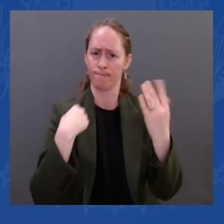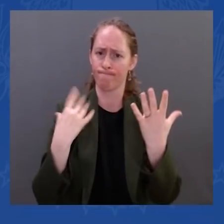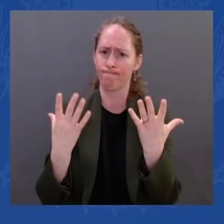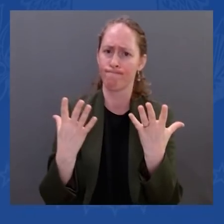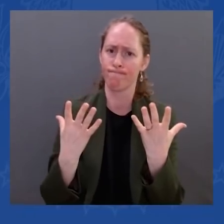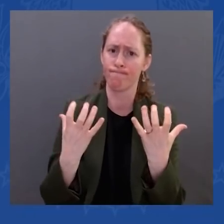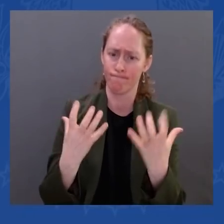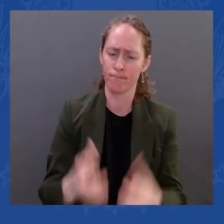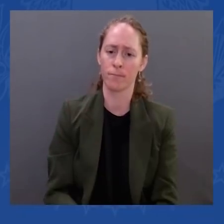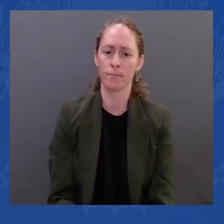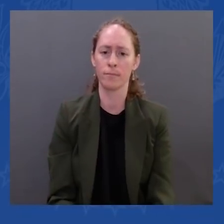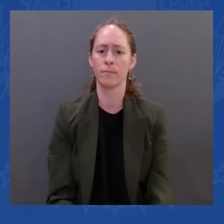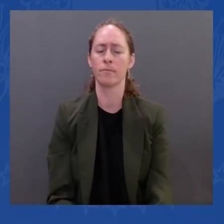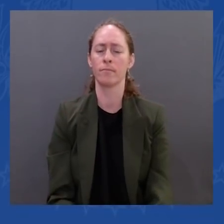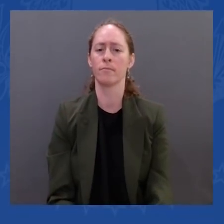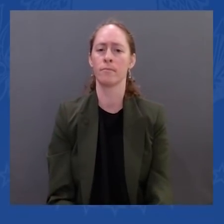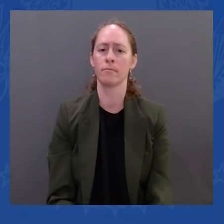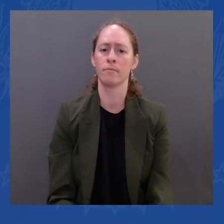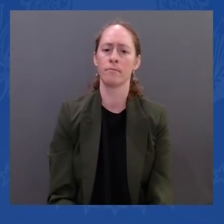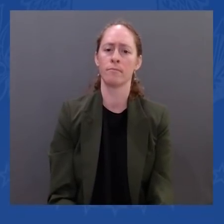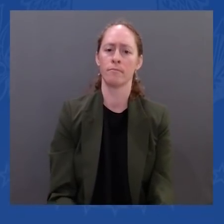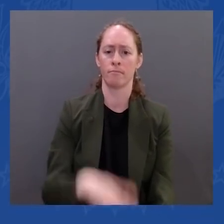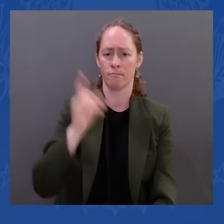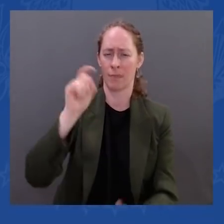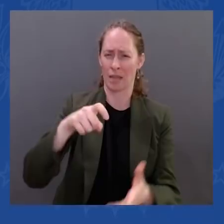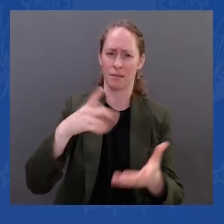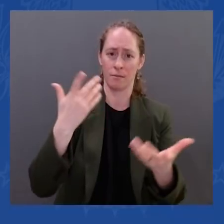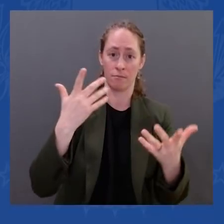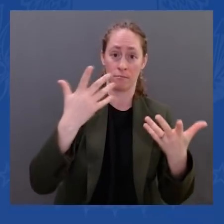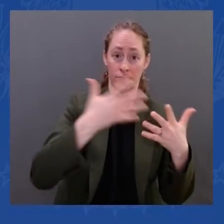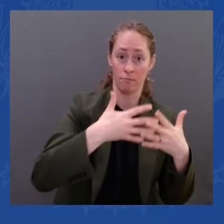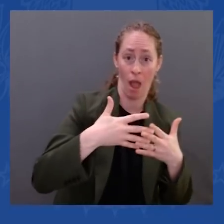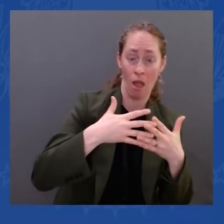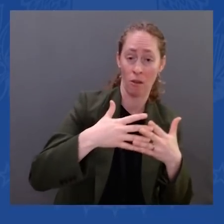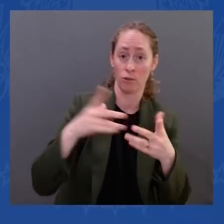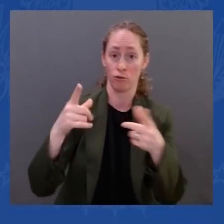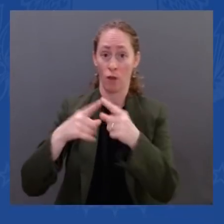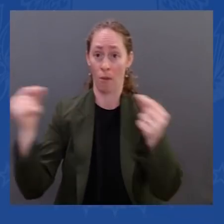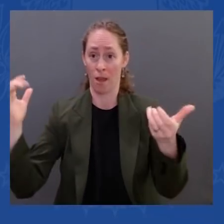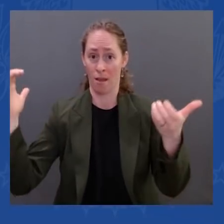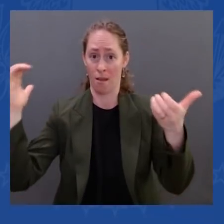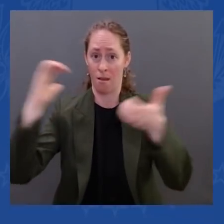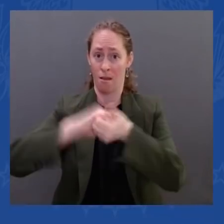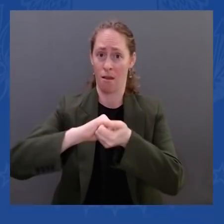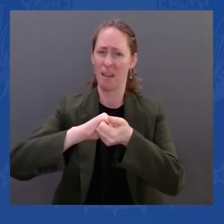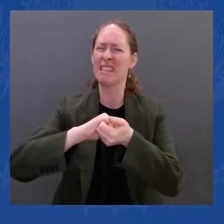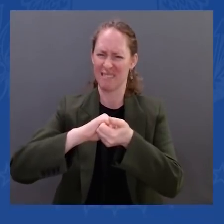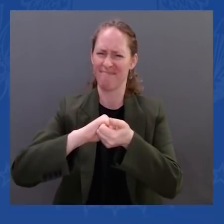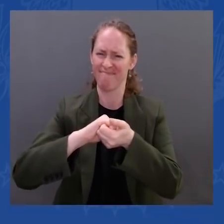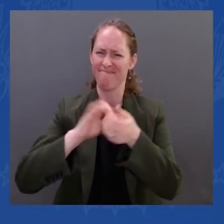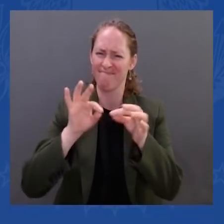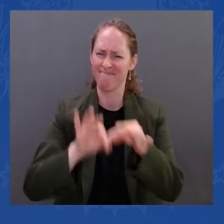I support the peace and stability that's going to continue and, we hope, increase across the Taiwan Straits;